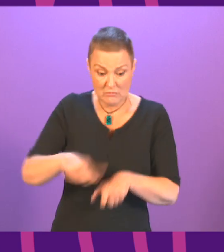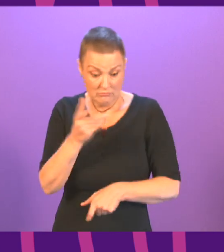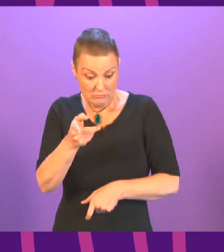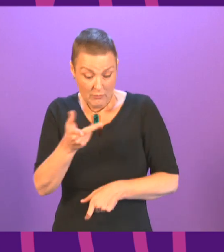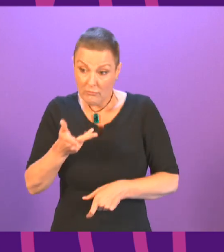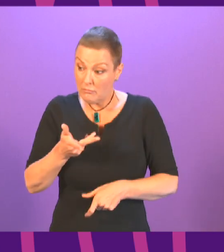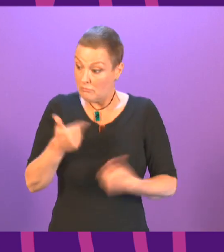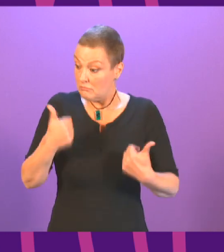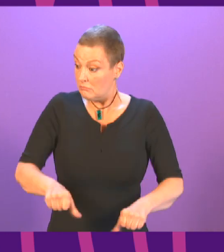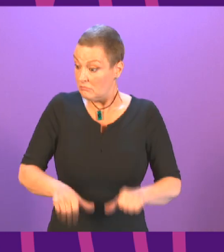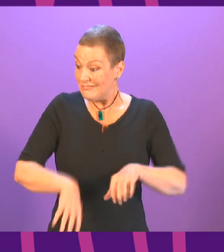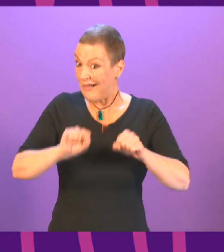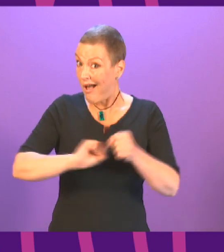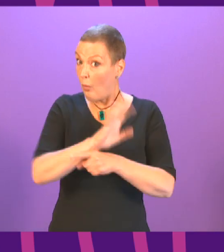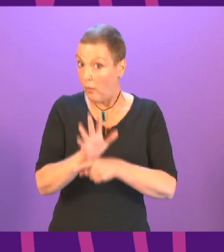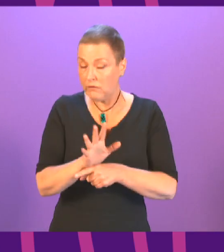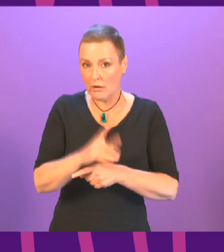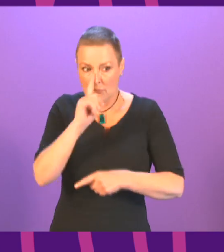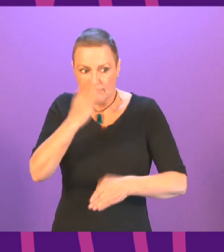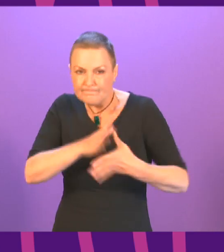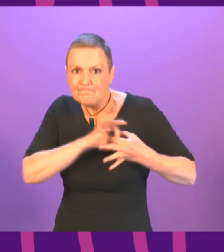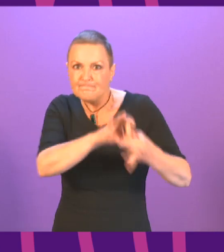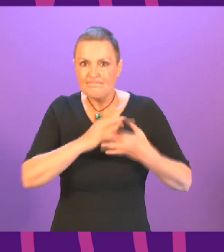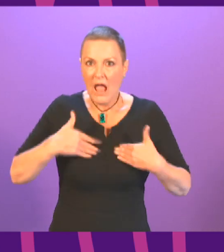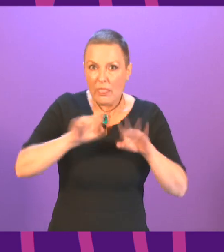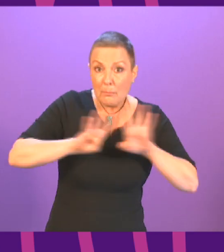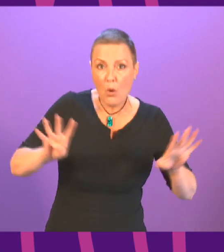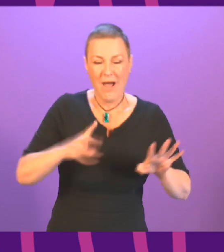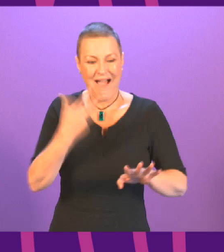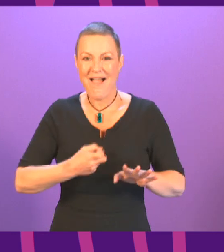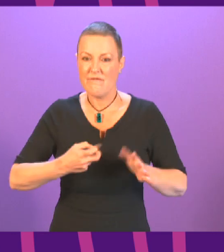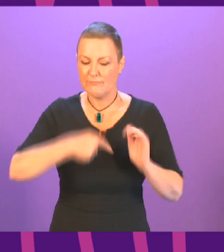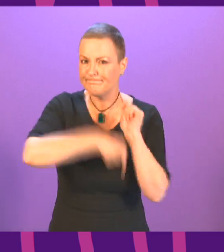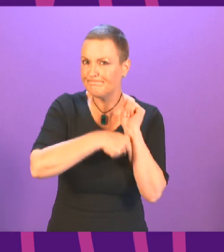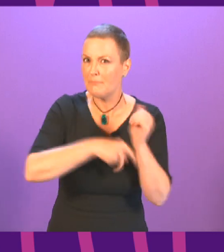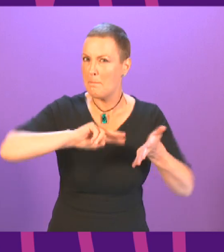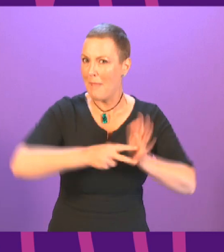worked with health boards to ensure that we have plans in place to deal with the pressures.